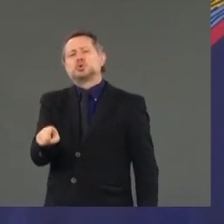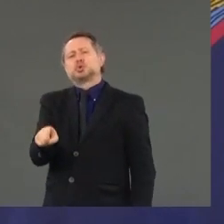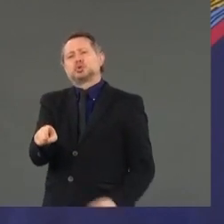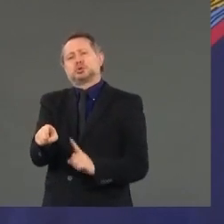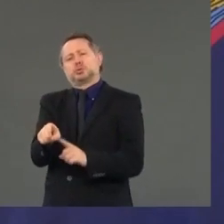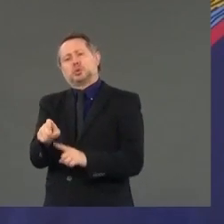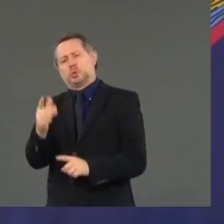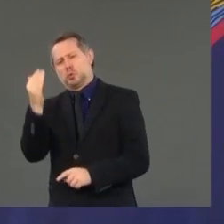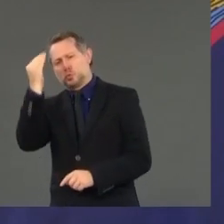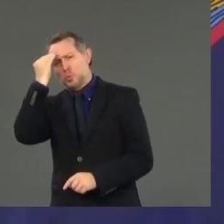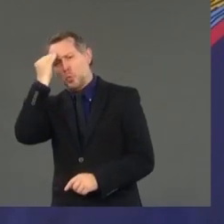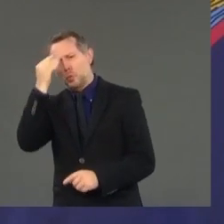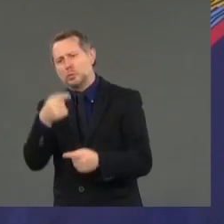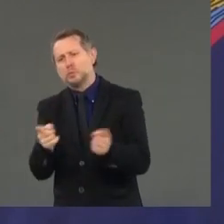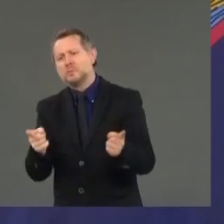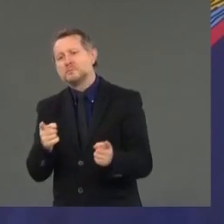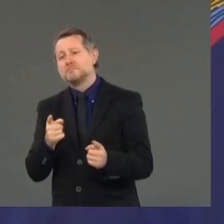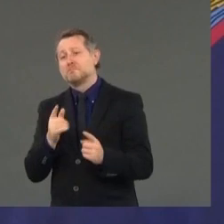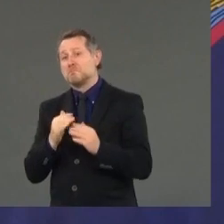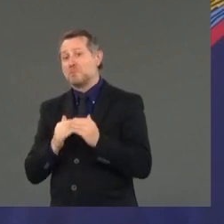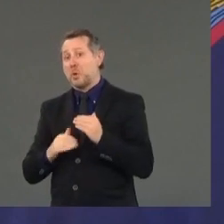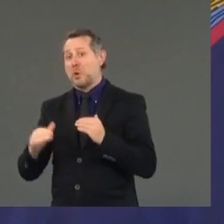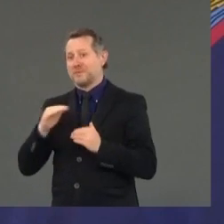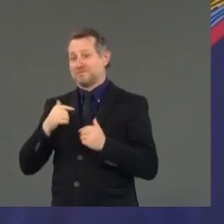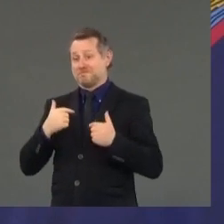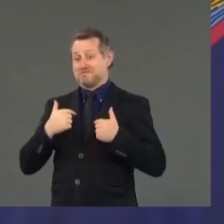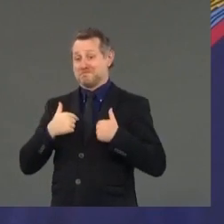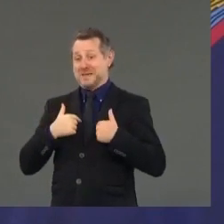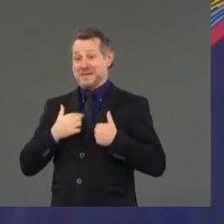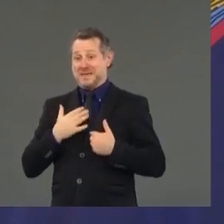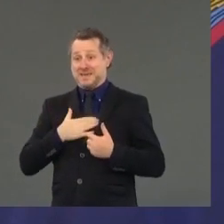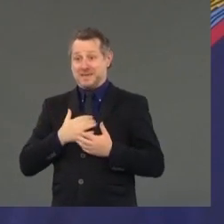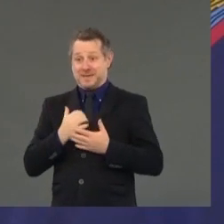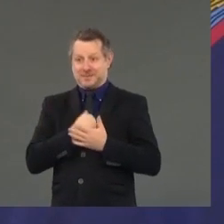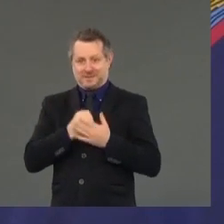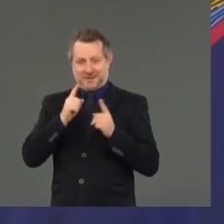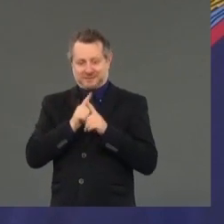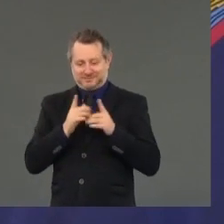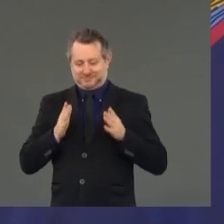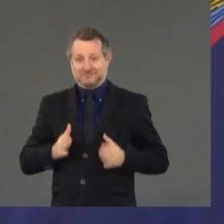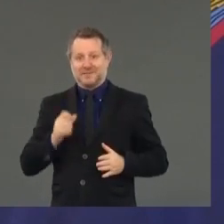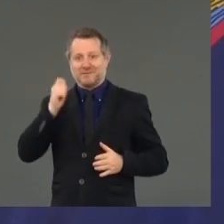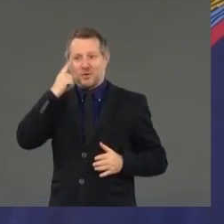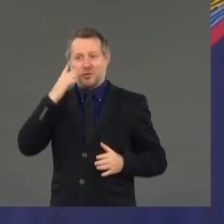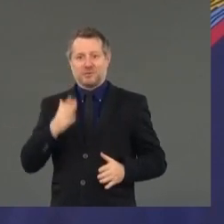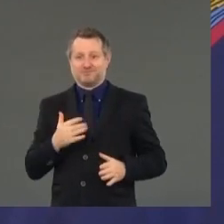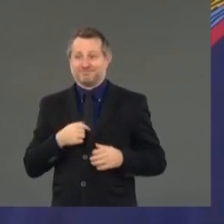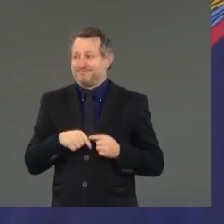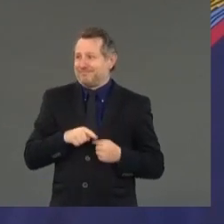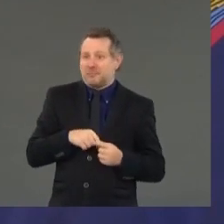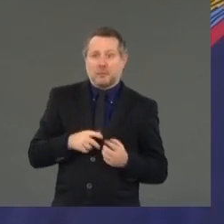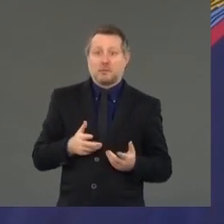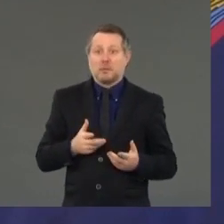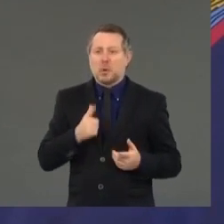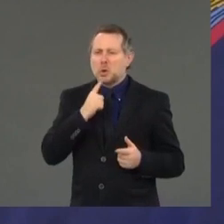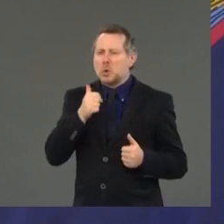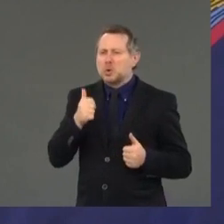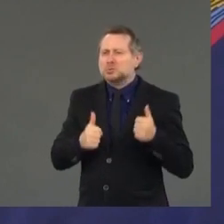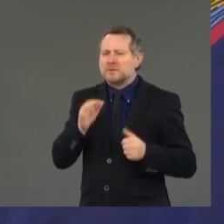NOW, WHO SHOULD HAVE KNOWN IS ABOVE MY PAY GRADE AS THE